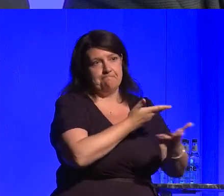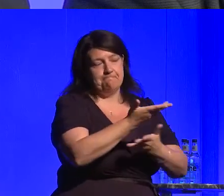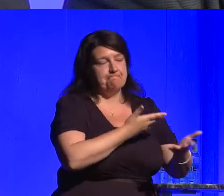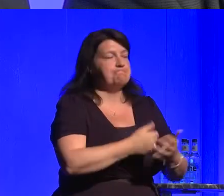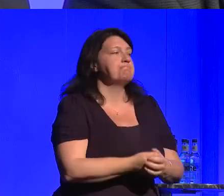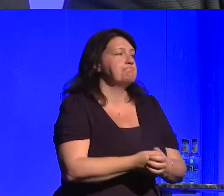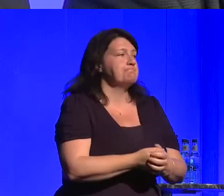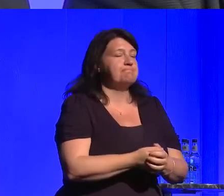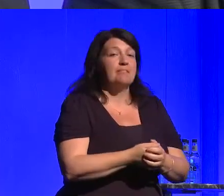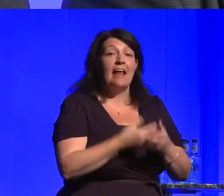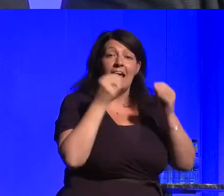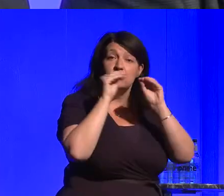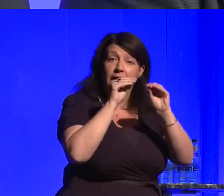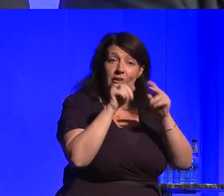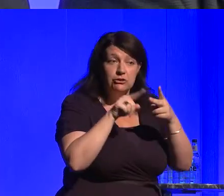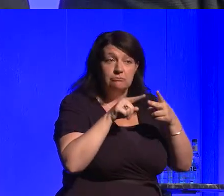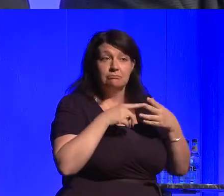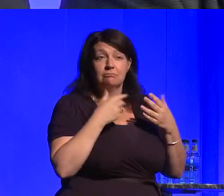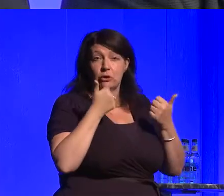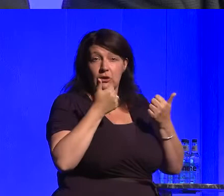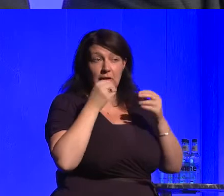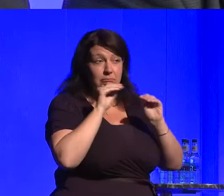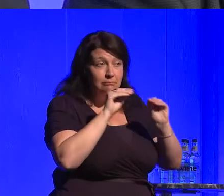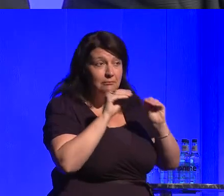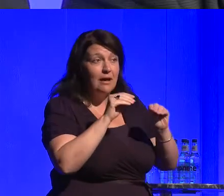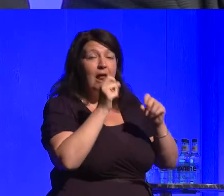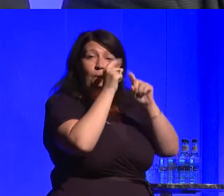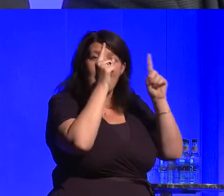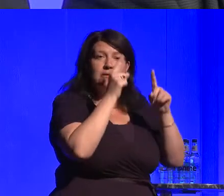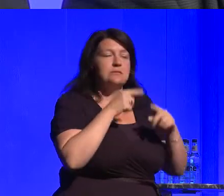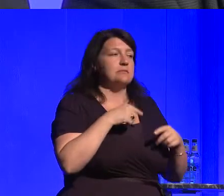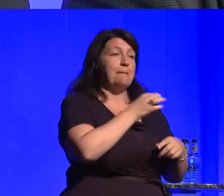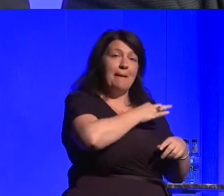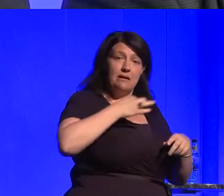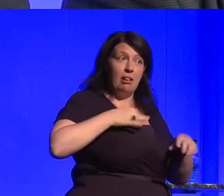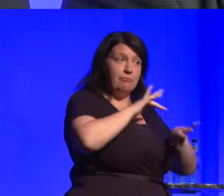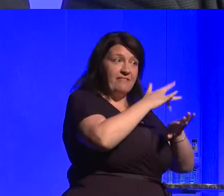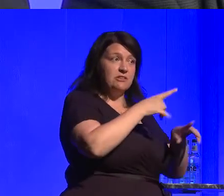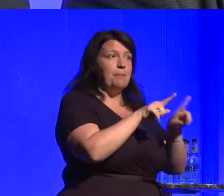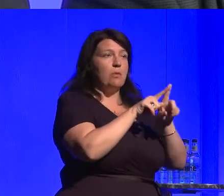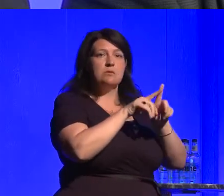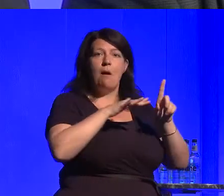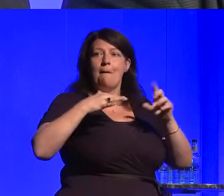good education and awareness -- not just within the medical profession but within the public.